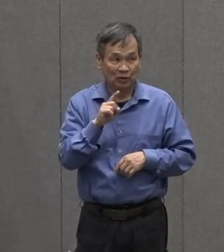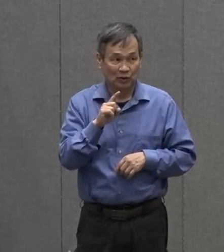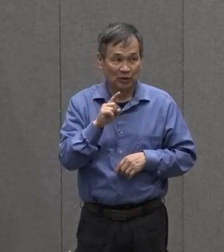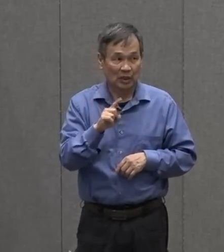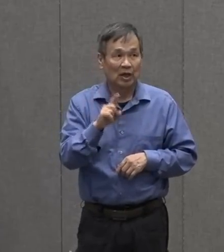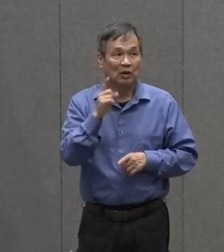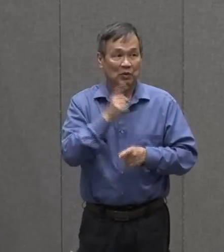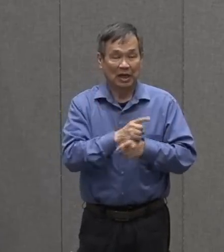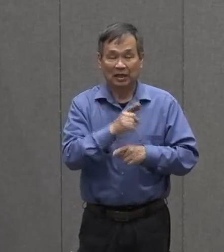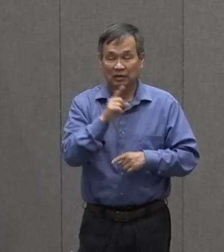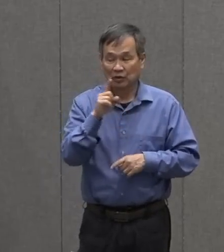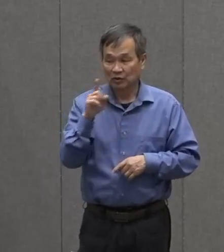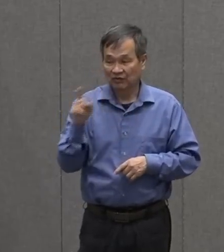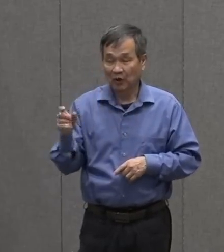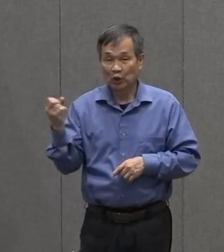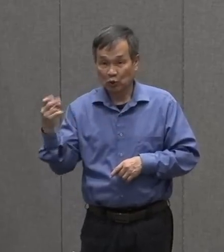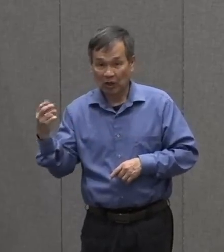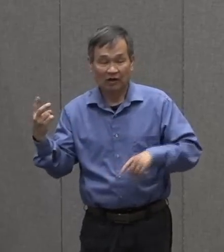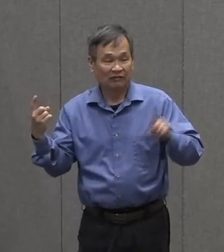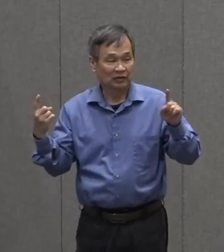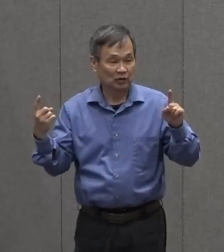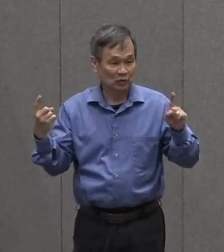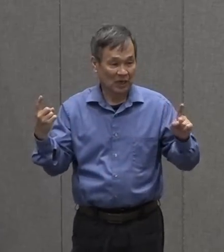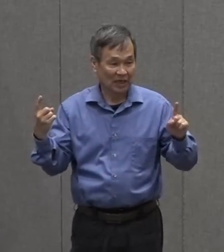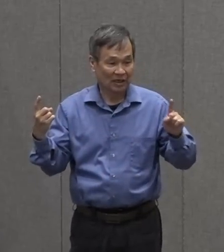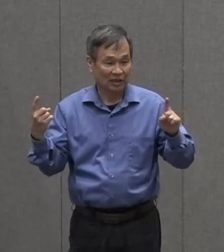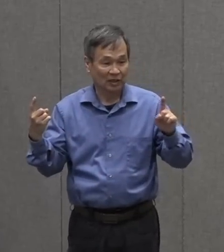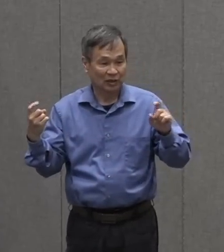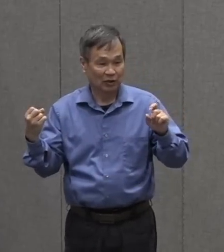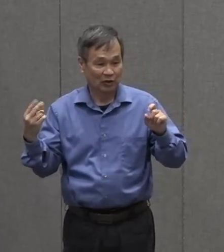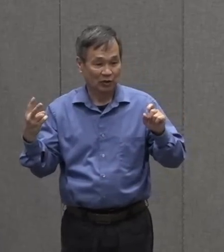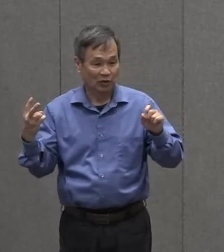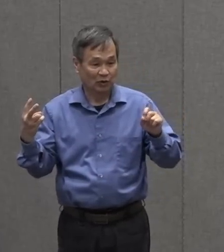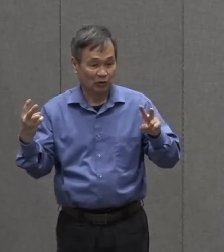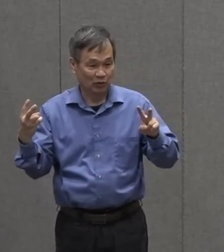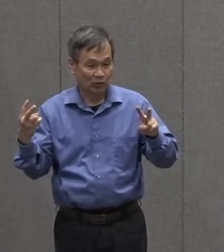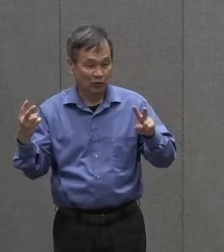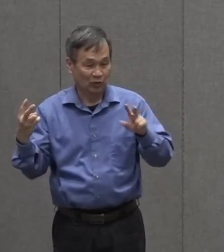Yes so we have one, two, three, six, I noticed that pattern.